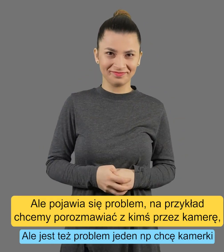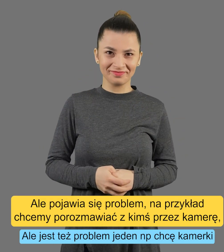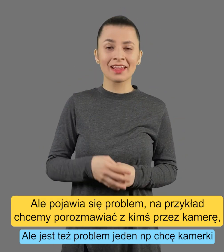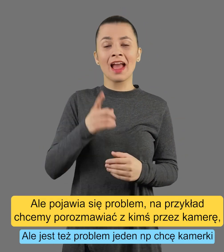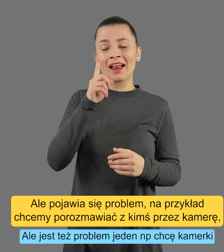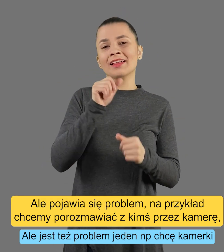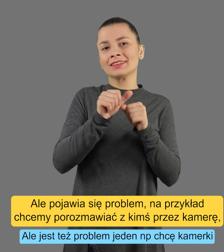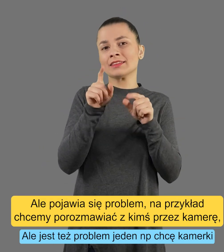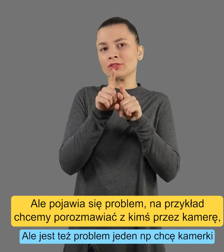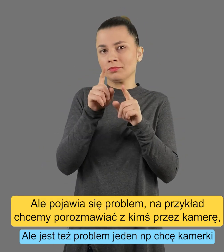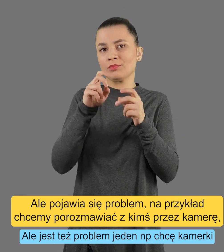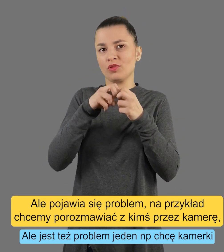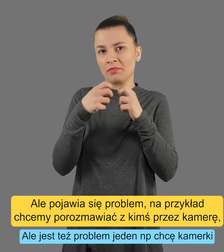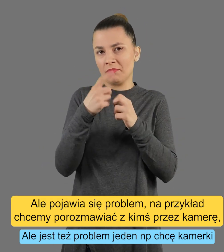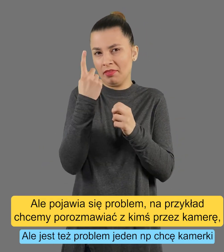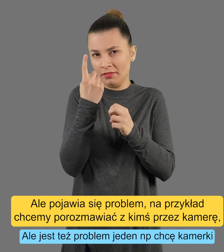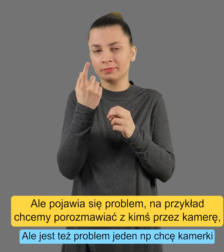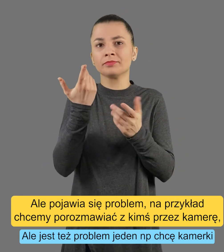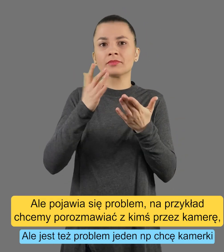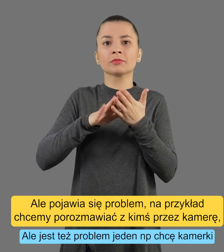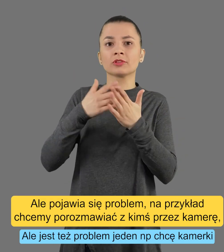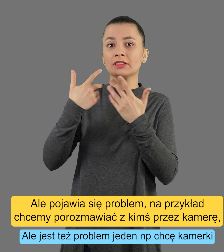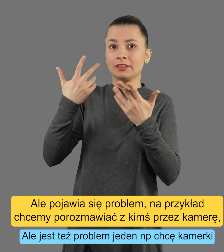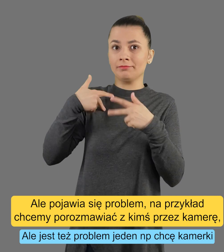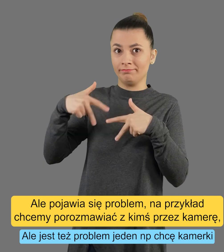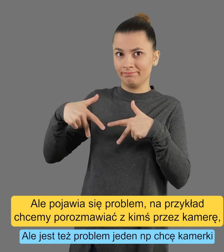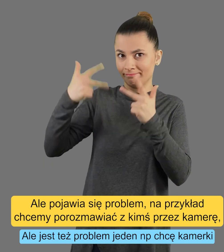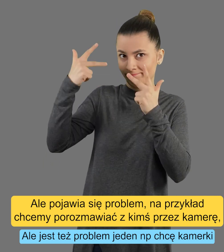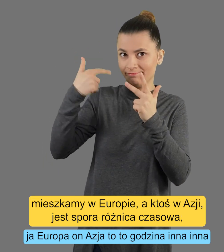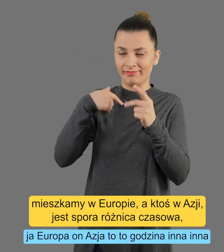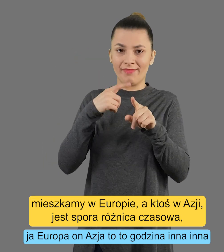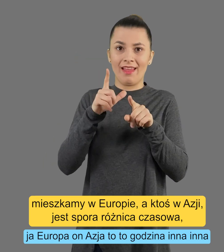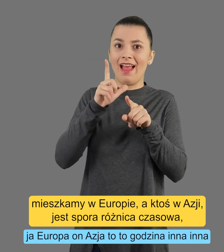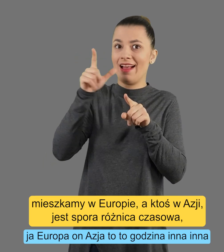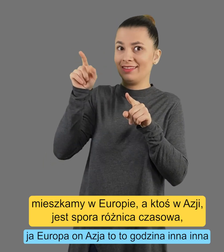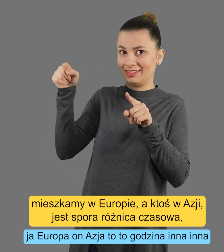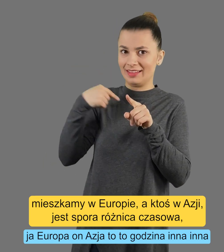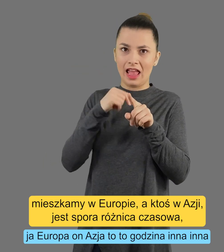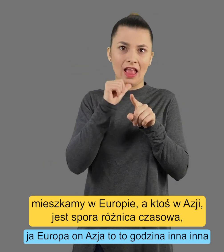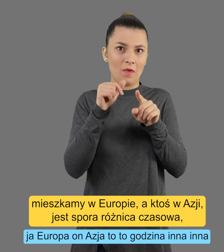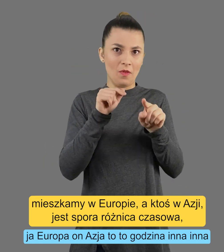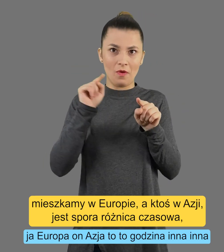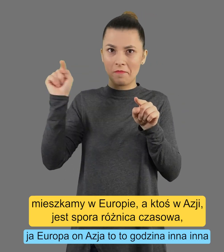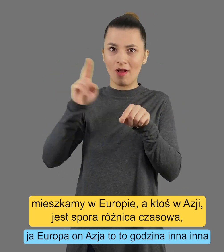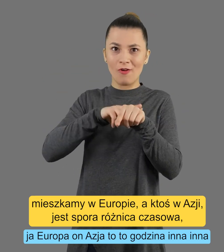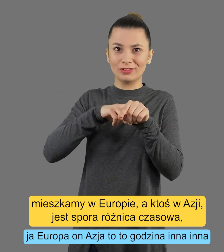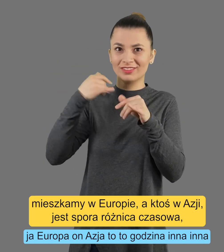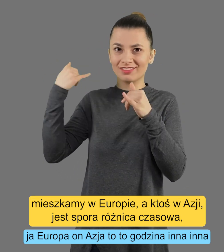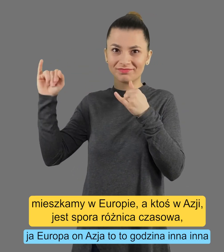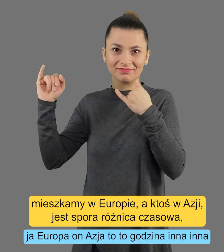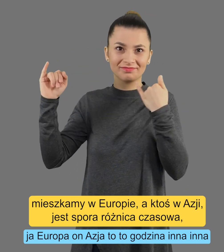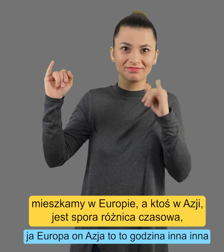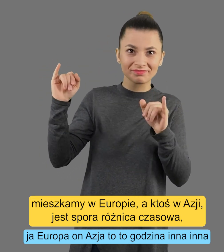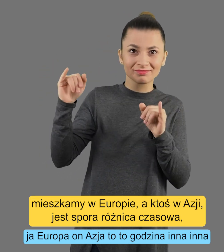But there is a problem, for example, we want to talk to someone through the camera, we live in Europe and someone in Asia, there is a big time difference,